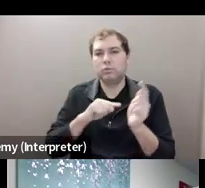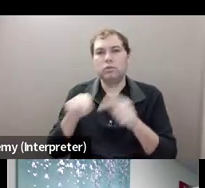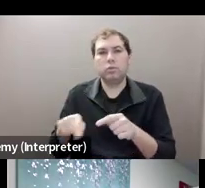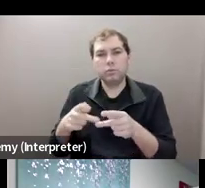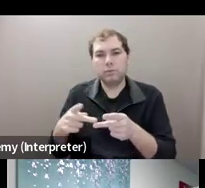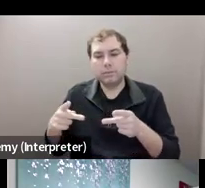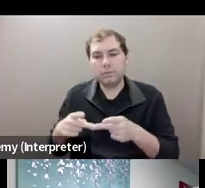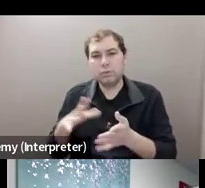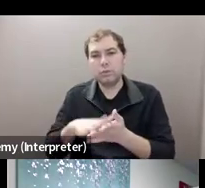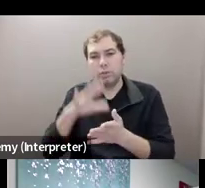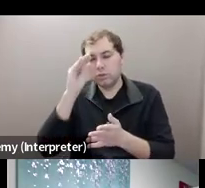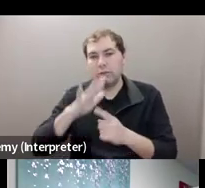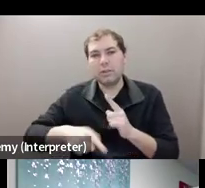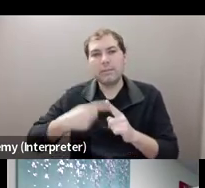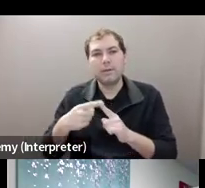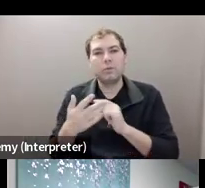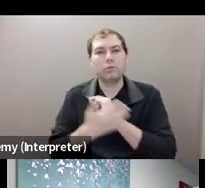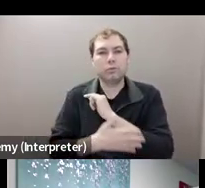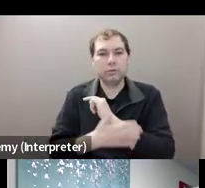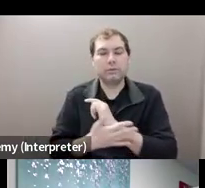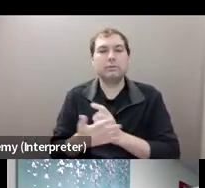17036717673: about your community. And 2, it's